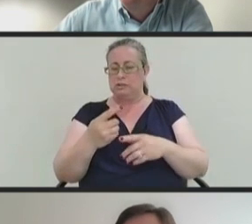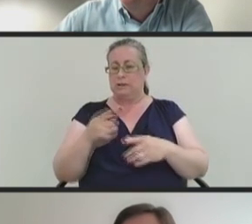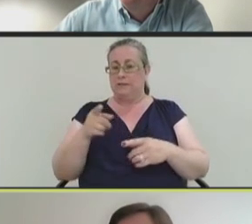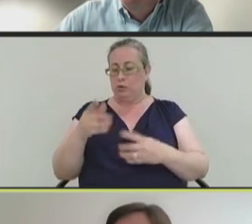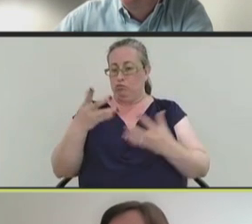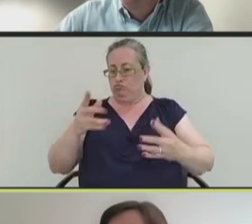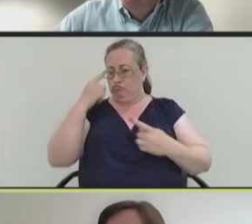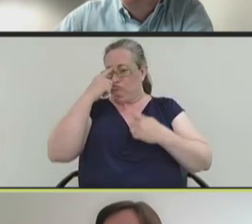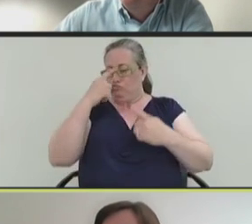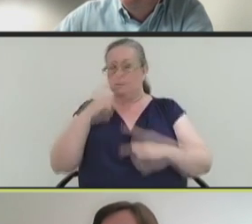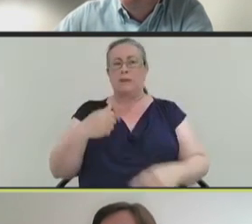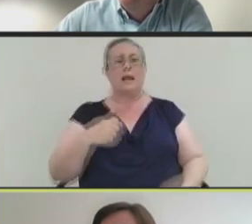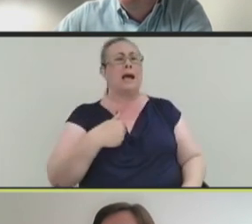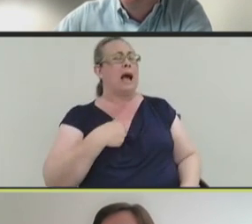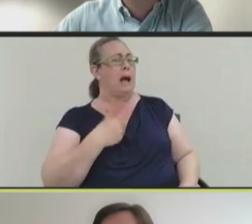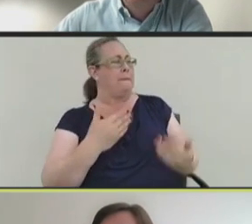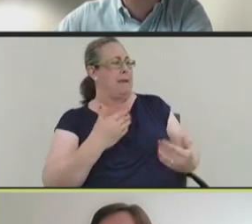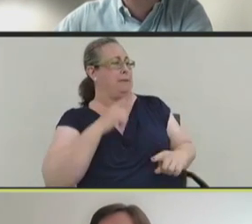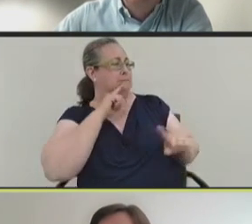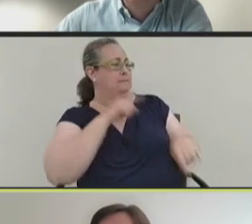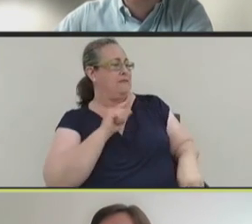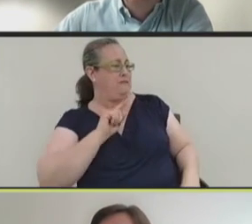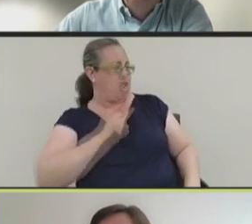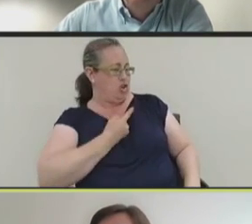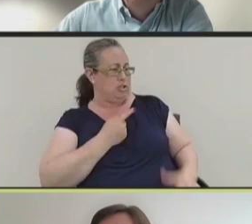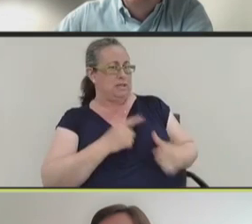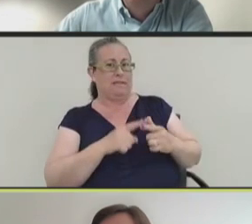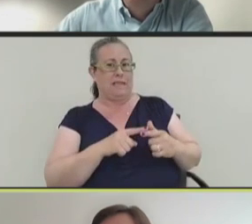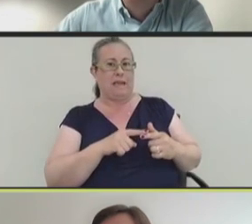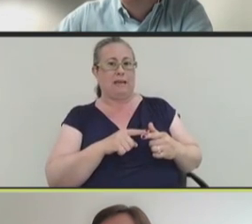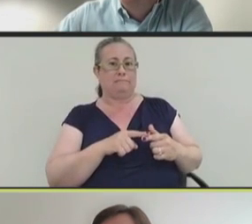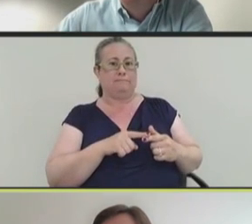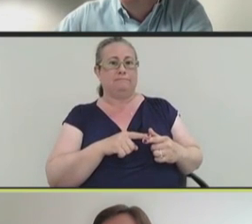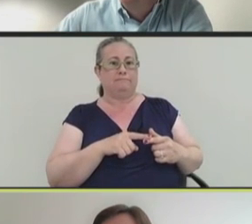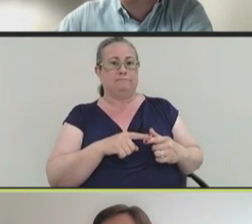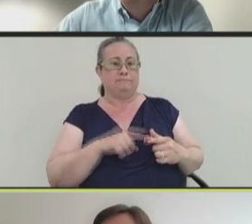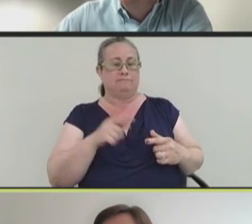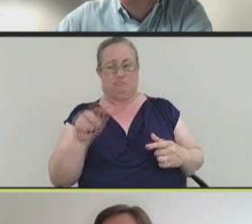Lorna Meldrum: Maybe I'll take that first and then hand to Julian and Christine. So,